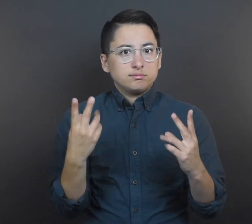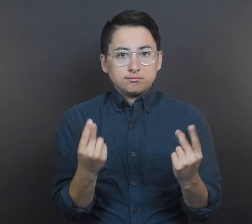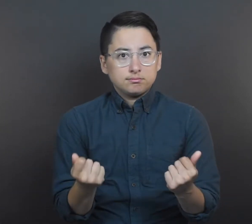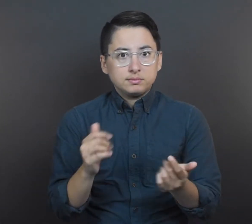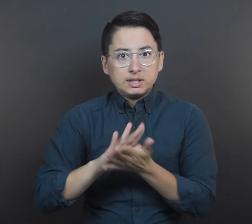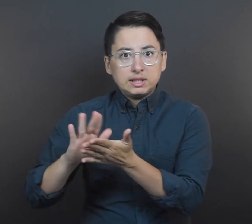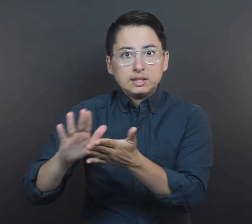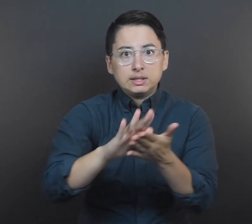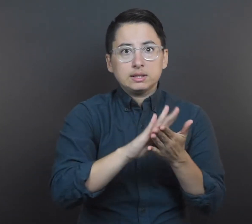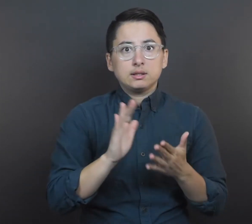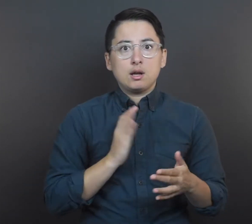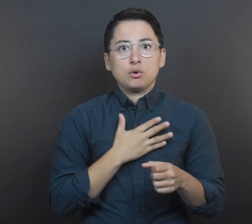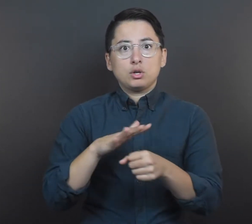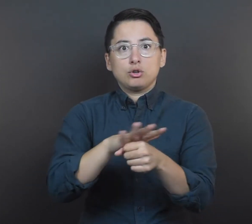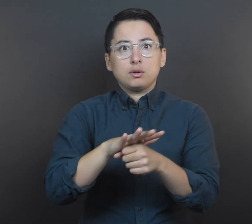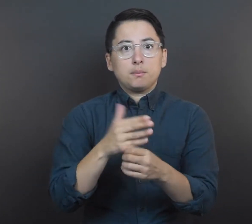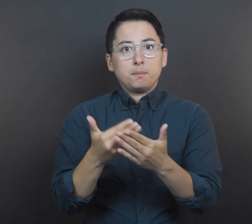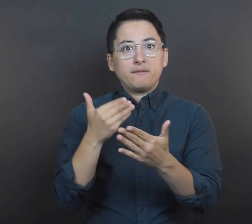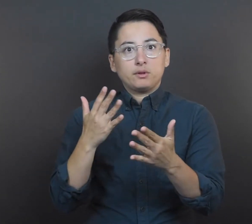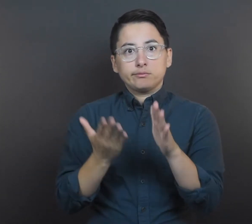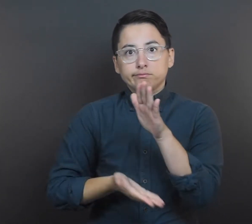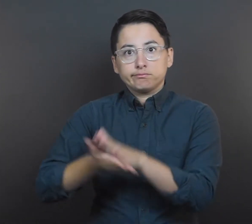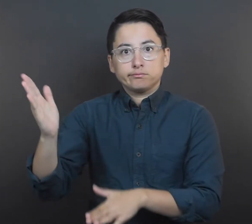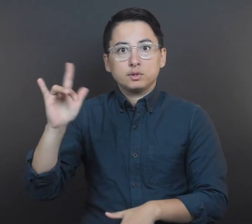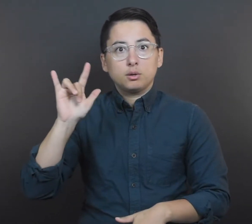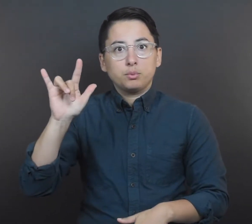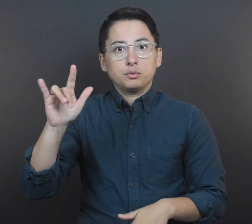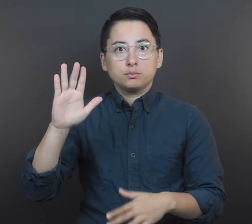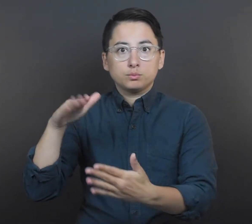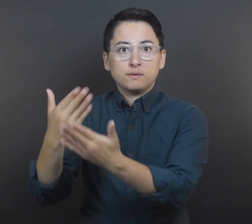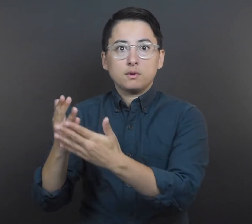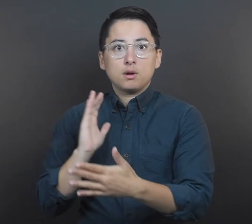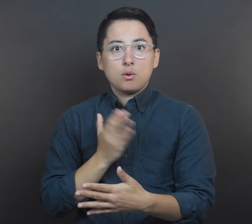to their hotels until further instructions are given.